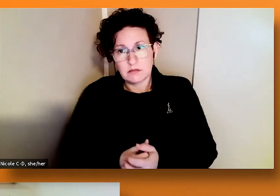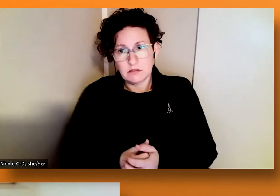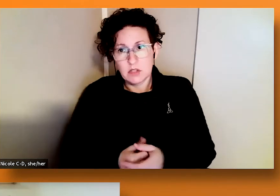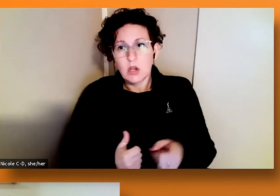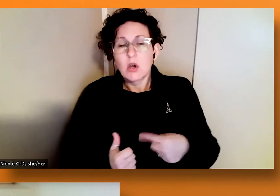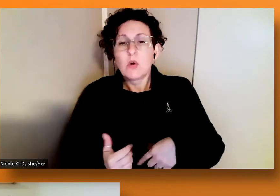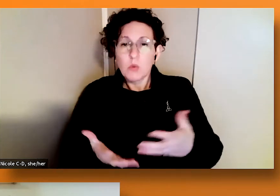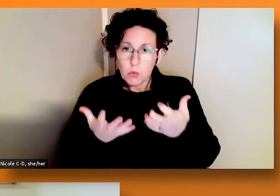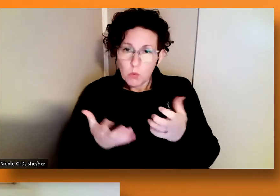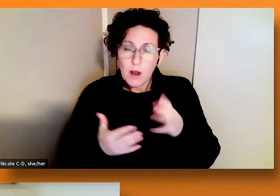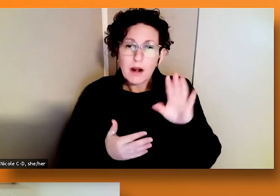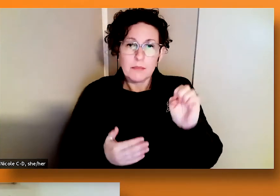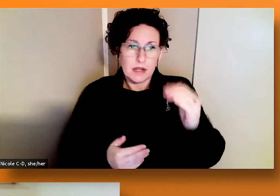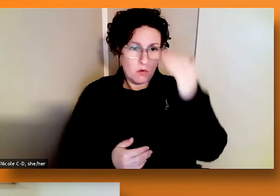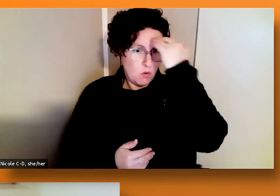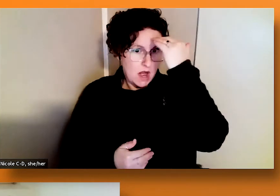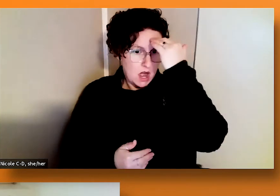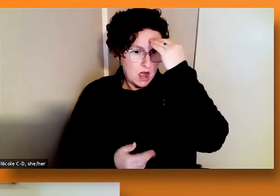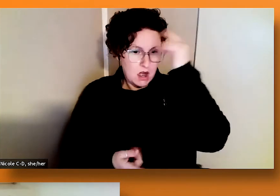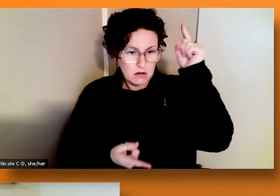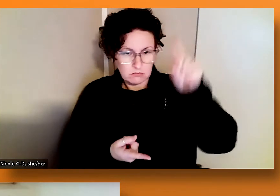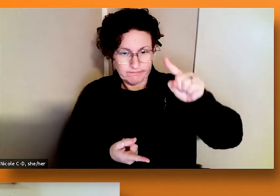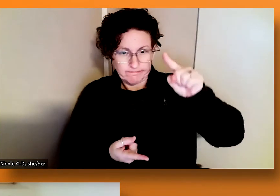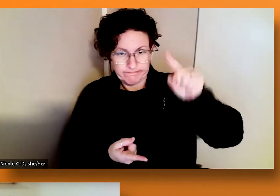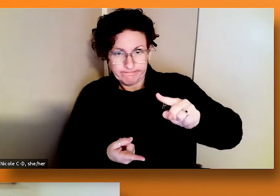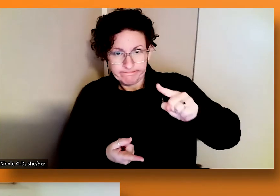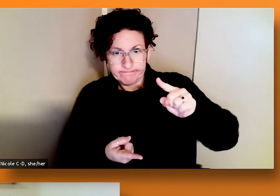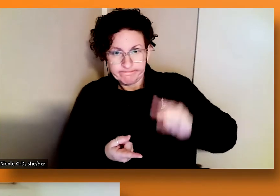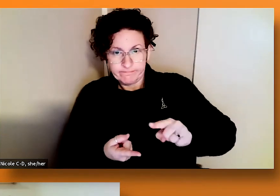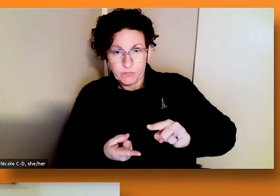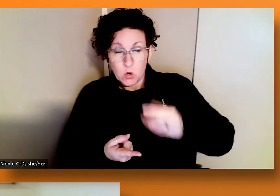We want to be very conscious of what we're spending